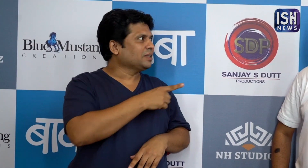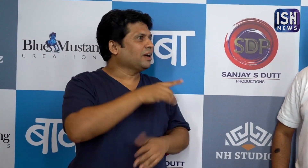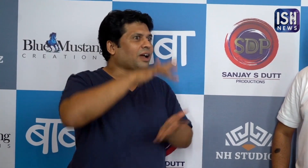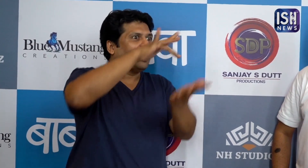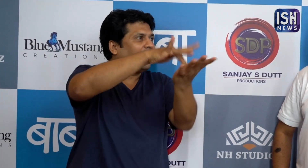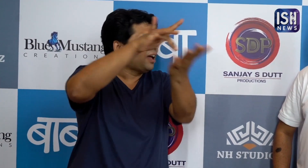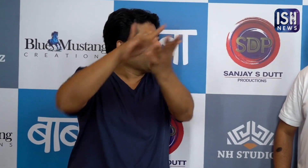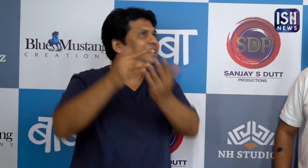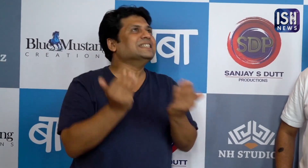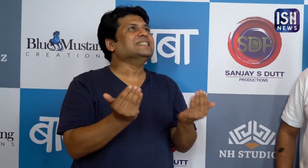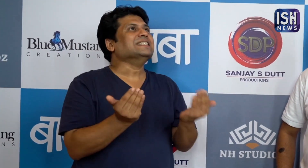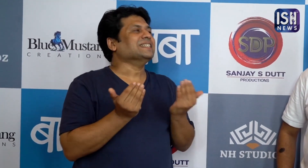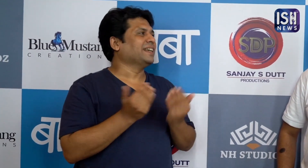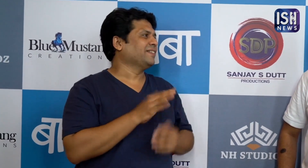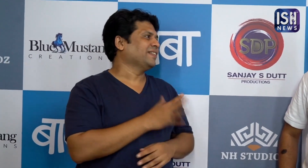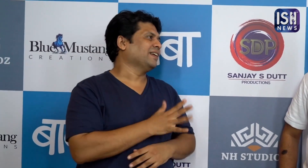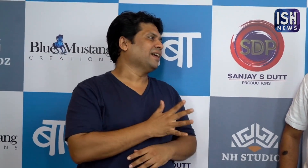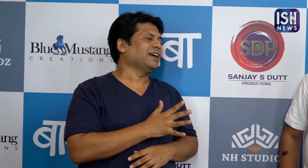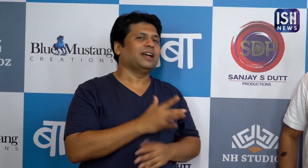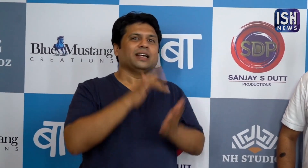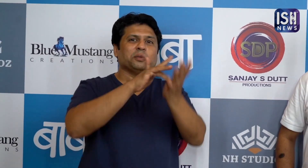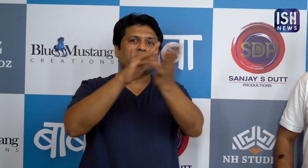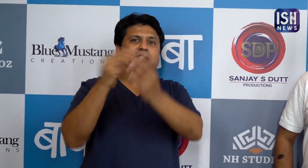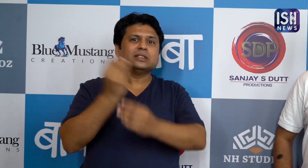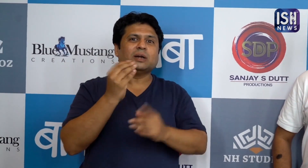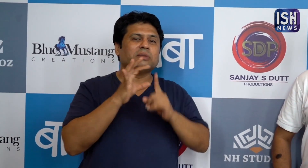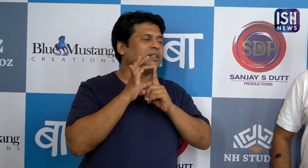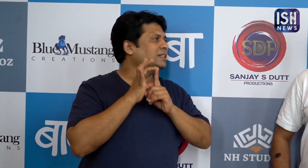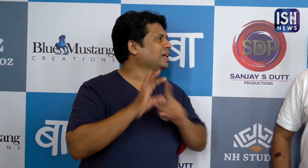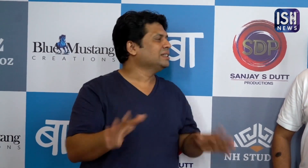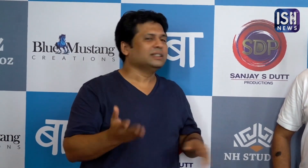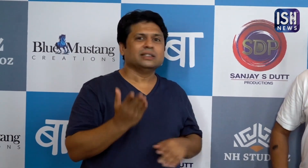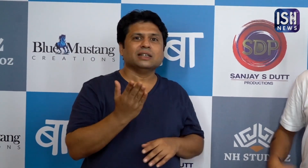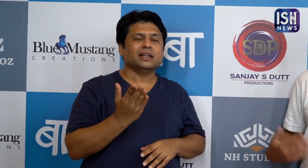These locations were not safe, they were extremely dangerous.